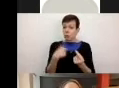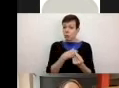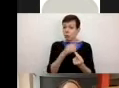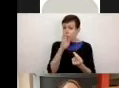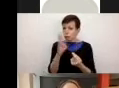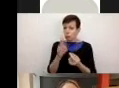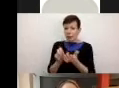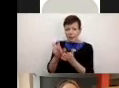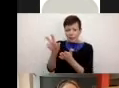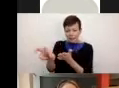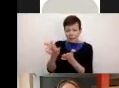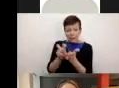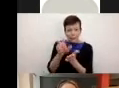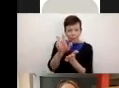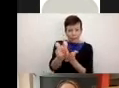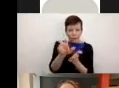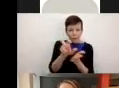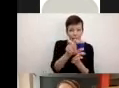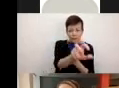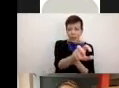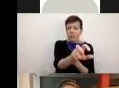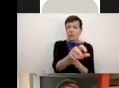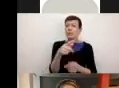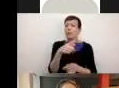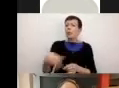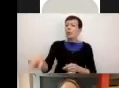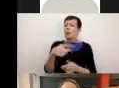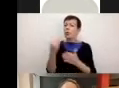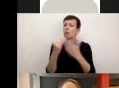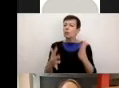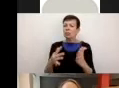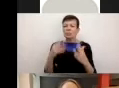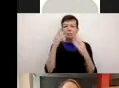who are impacted by racism and inequities or barriers to access our funding programs,